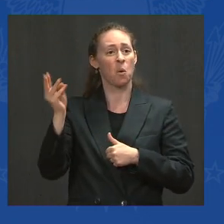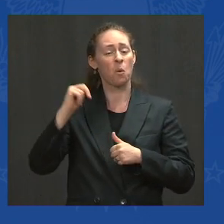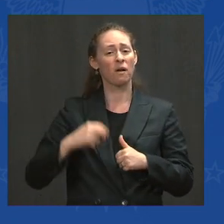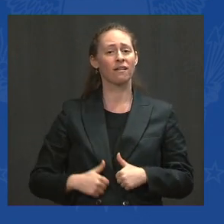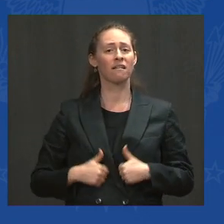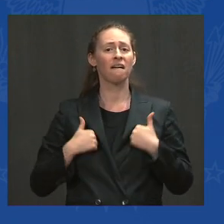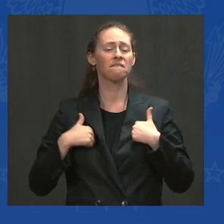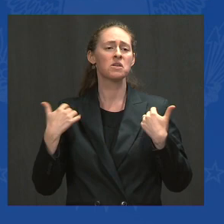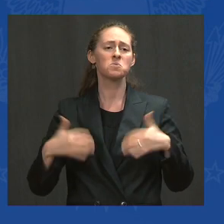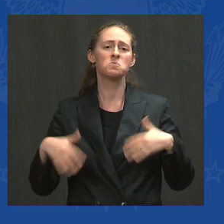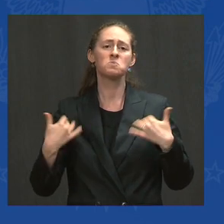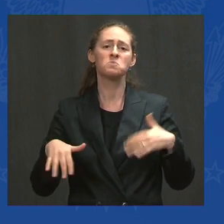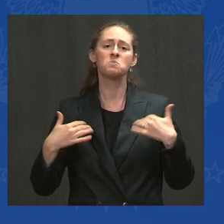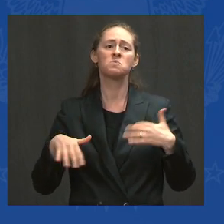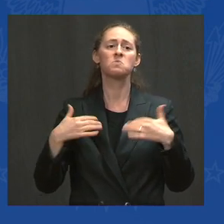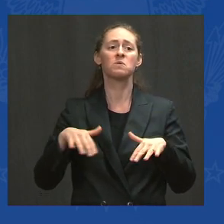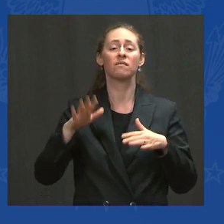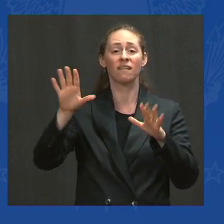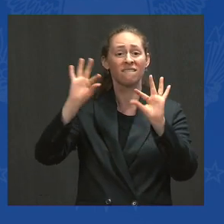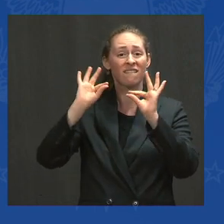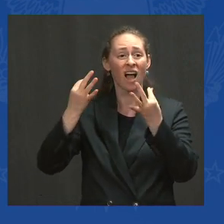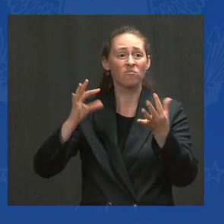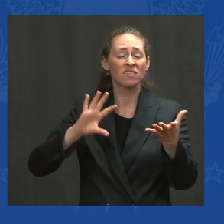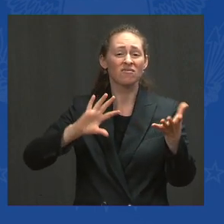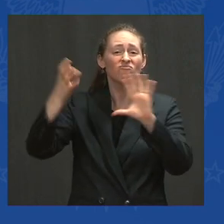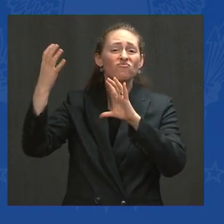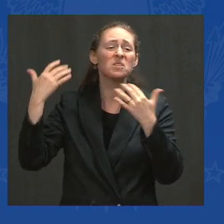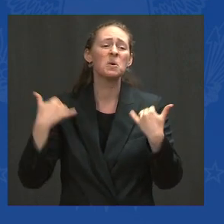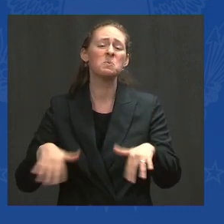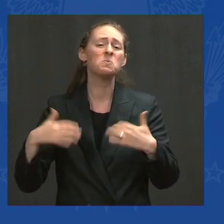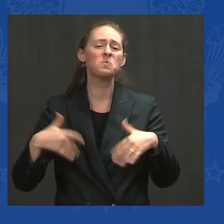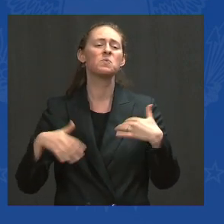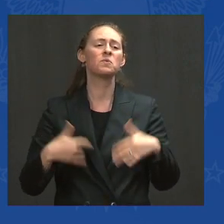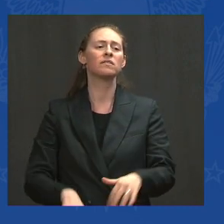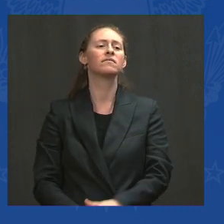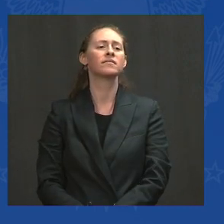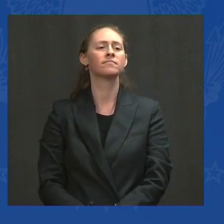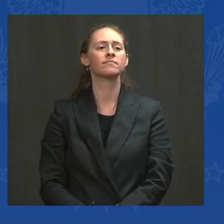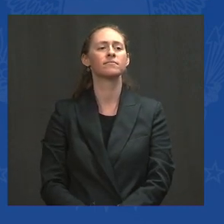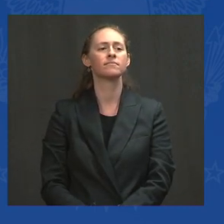families: pursuing the terrorist threat in some